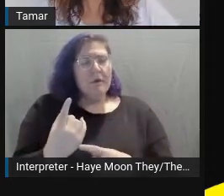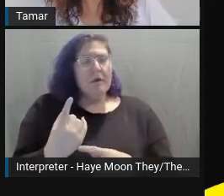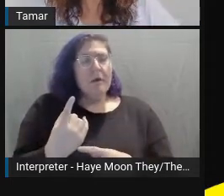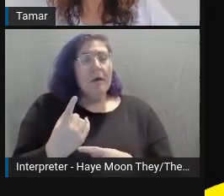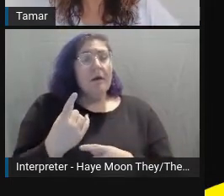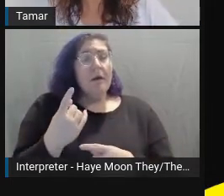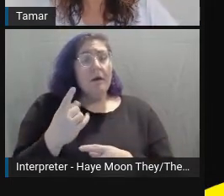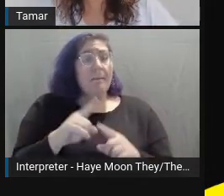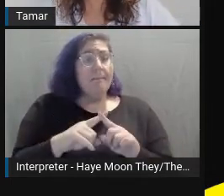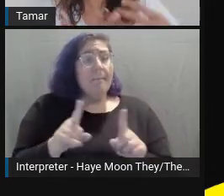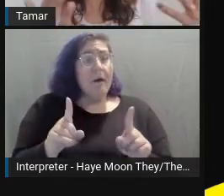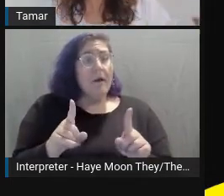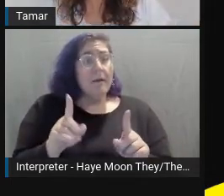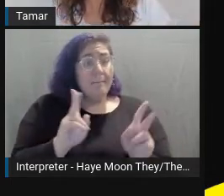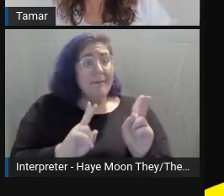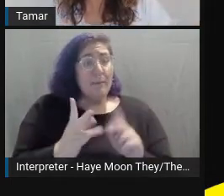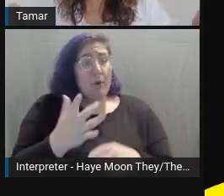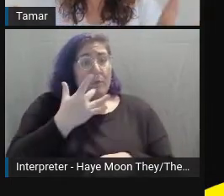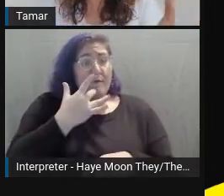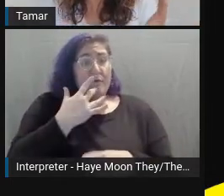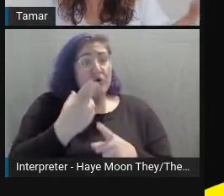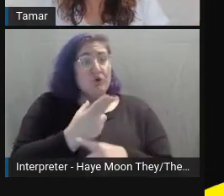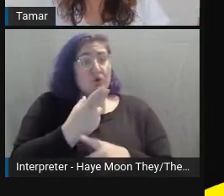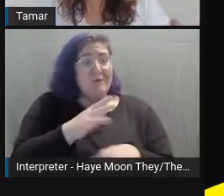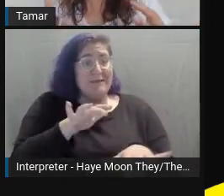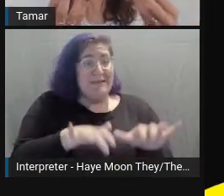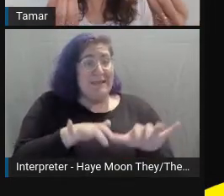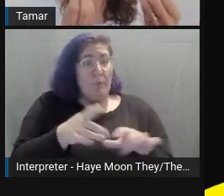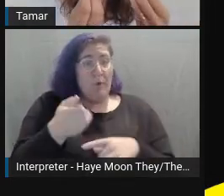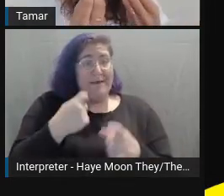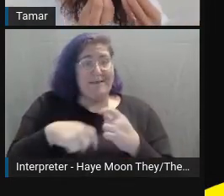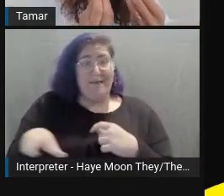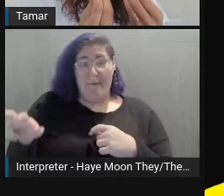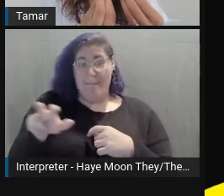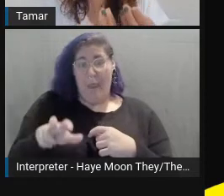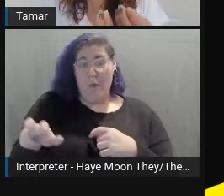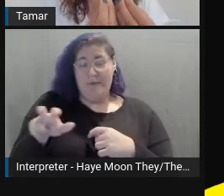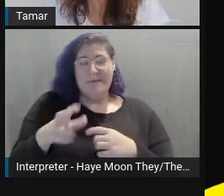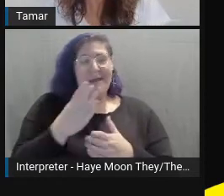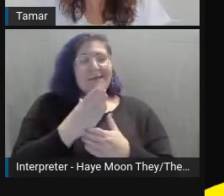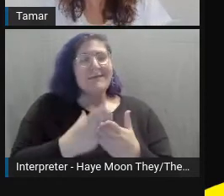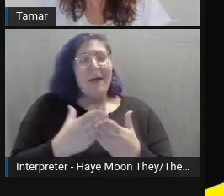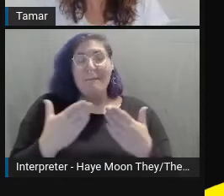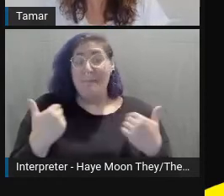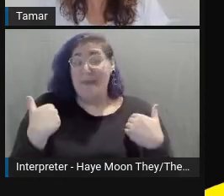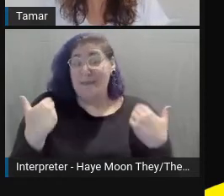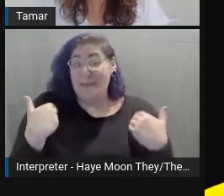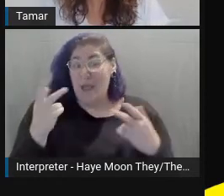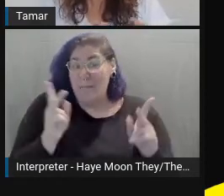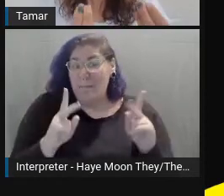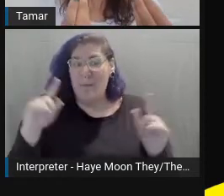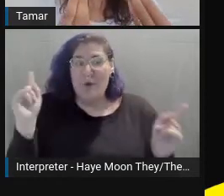to use keyboard, there are people or smaller humans that have an easier time using a keyboard.